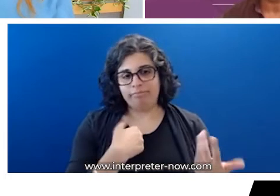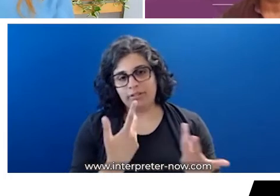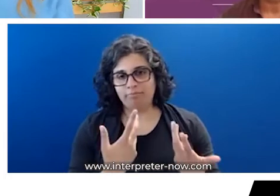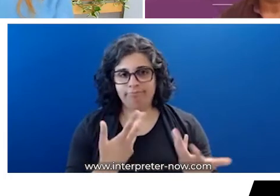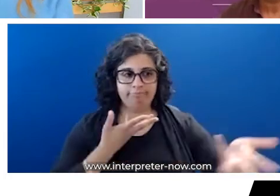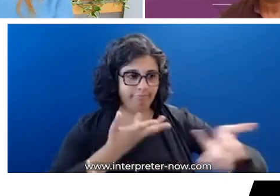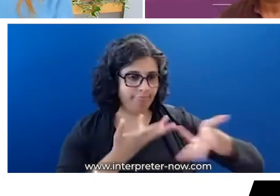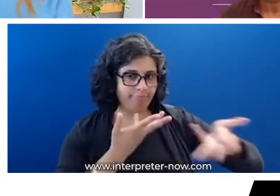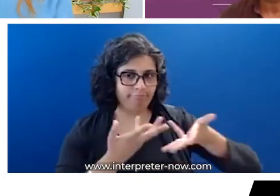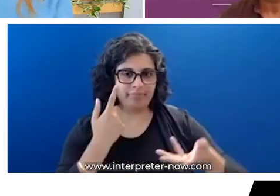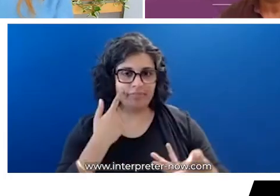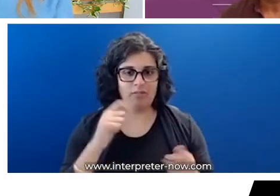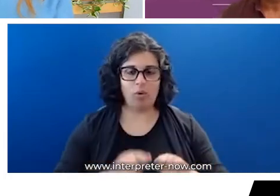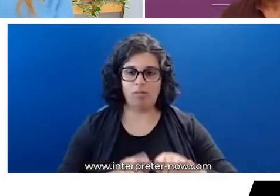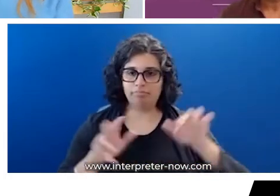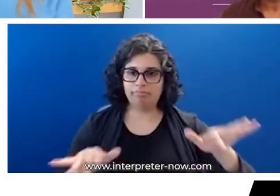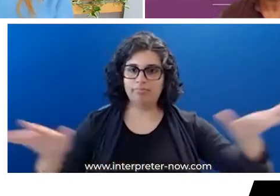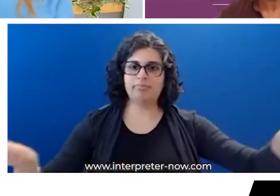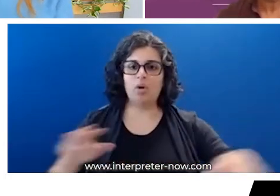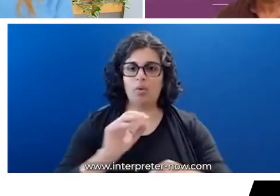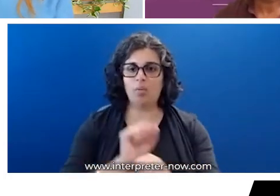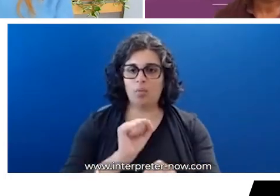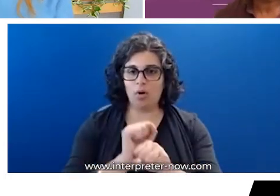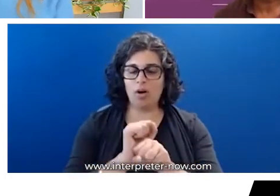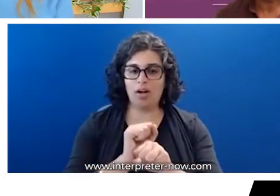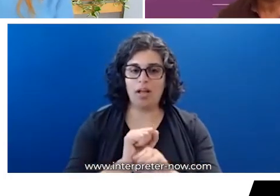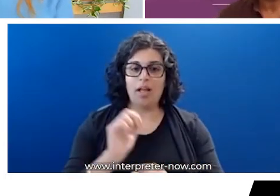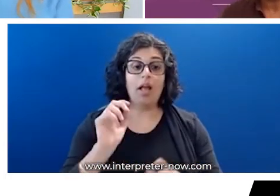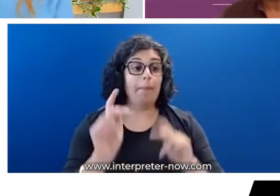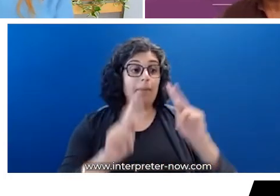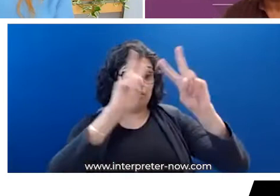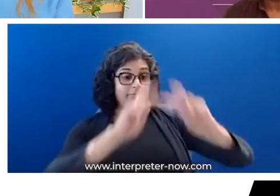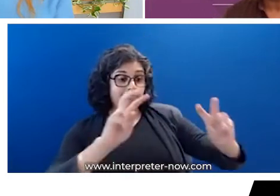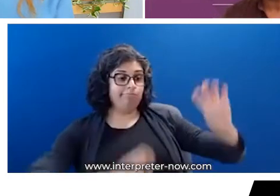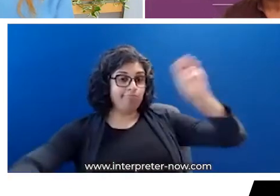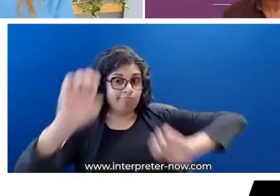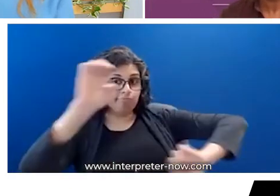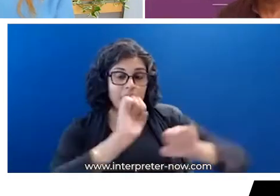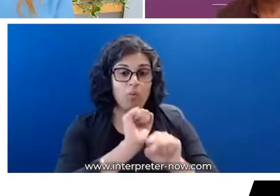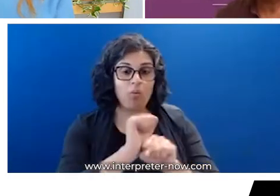this distributed workforce are people evaluating the work of on-site employees more highly